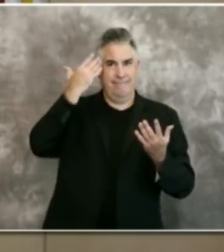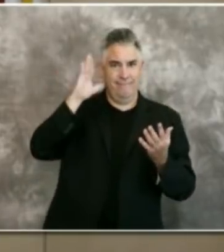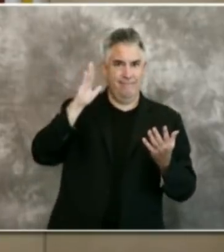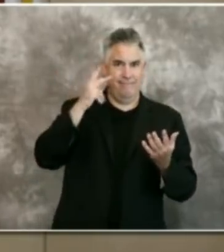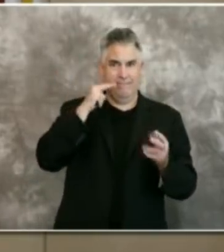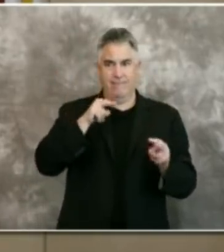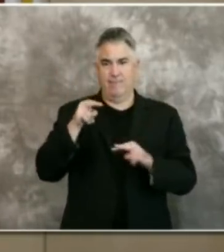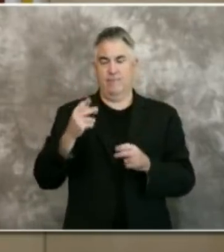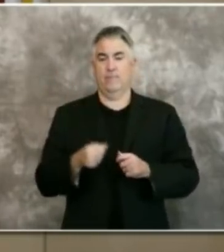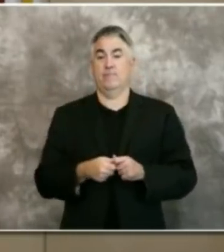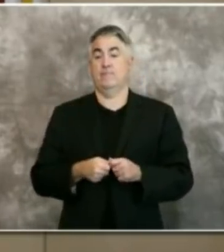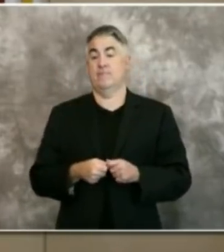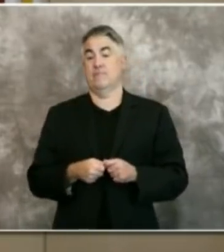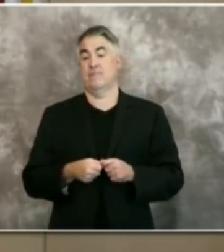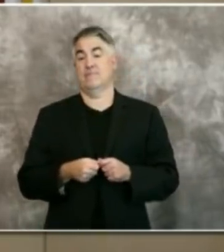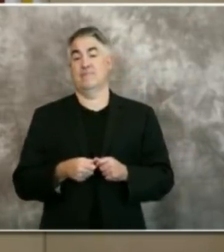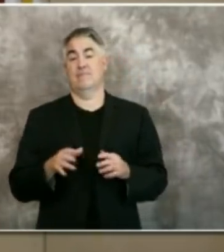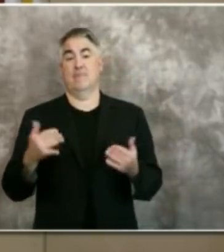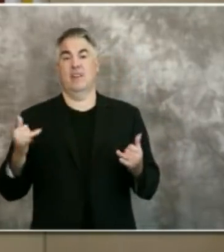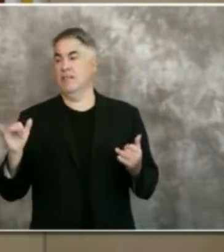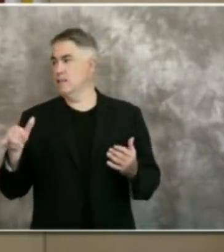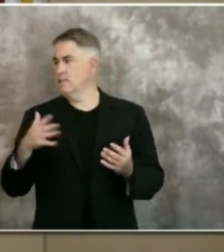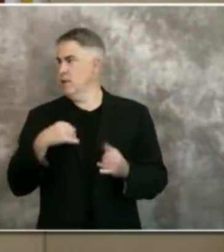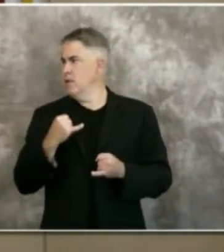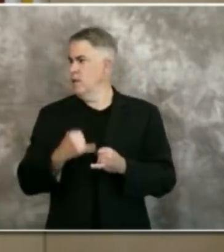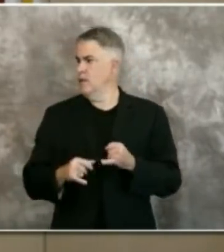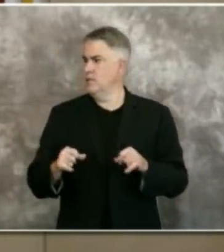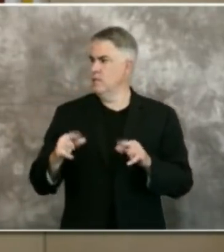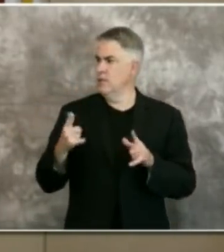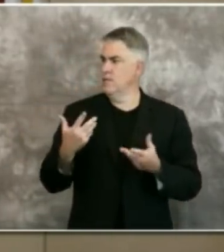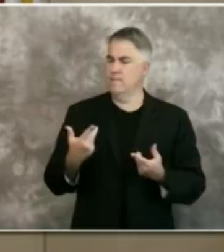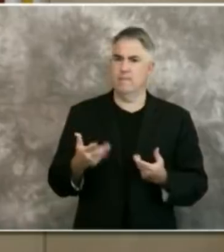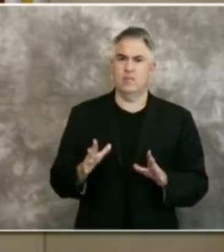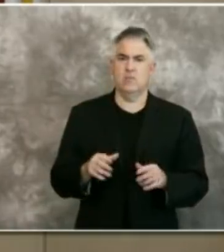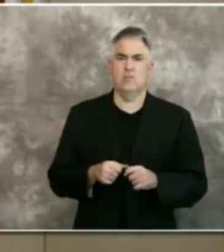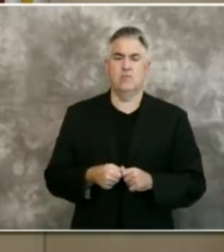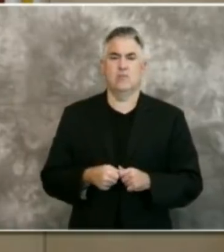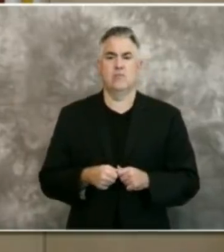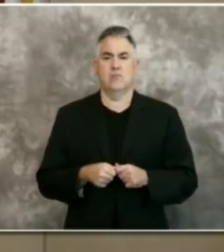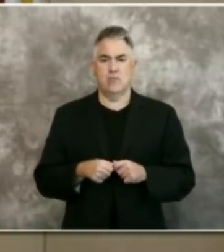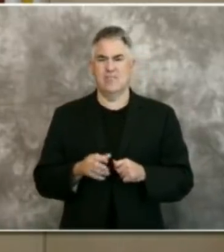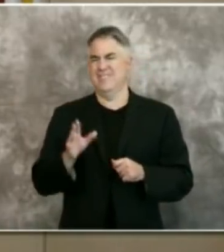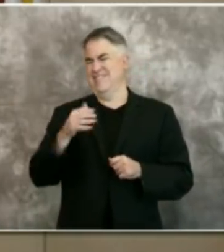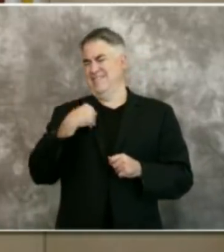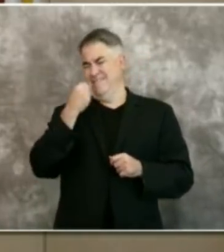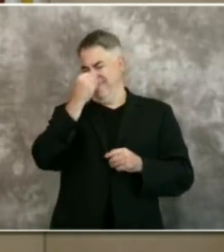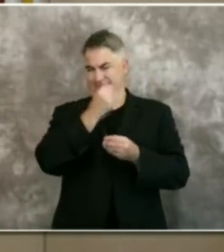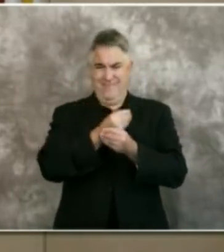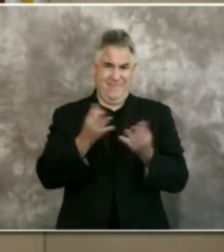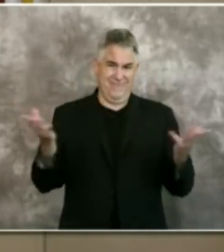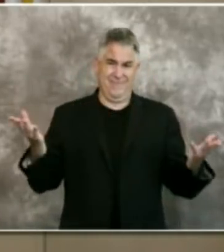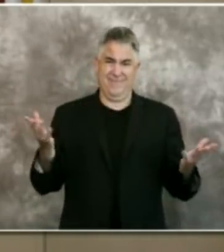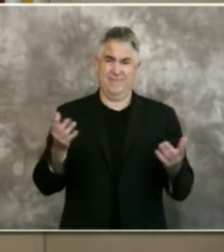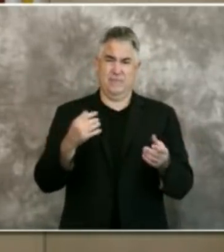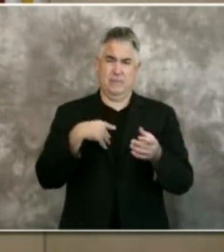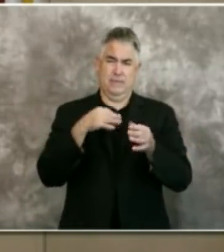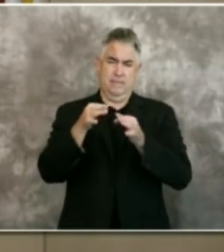MONITOR THE CASES TO DETERMINE THE FUTURE HOLES. AND I BELIEVE THAT IS MY SLIDE THANK